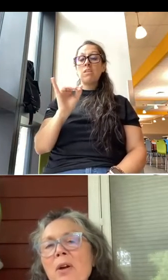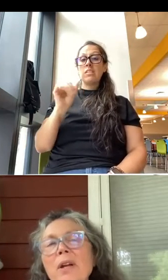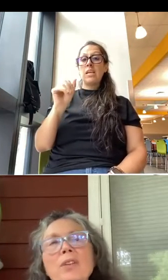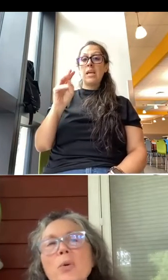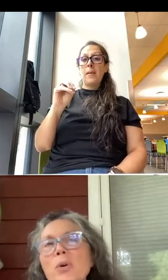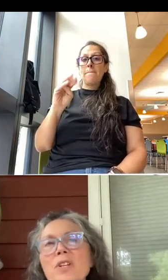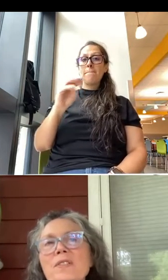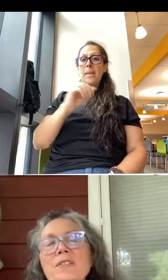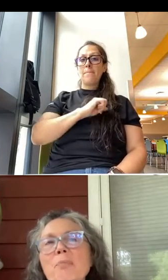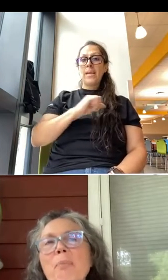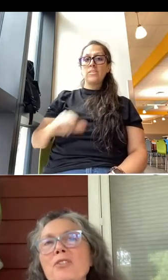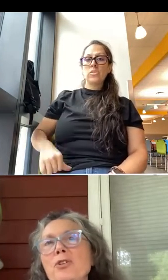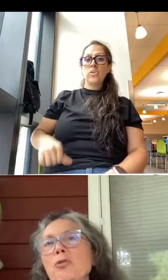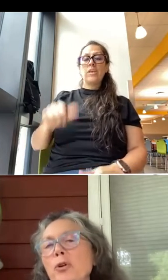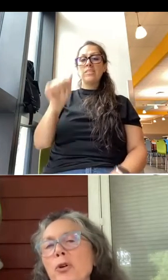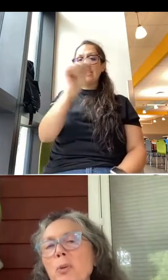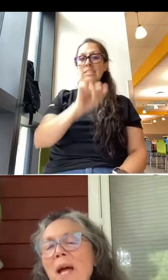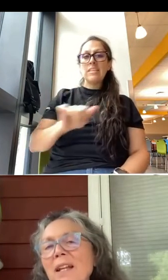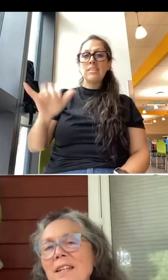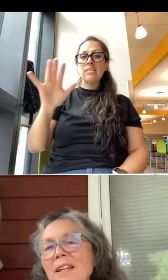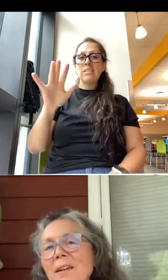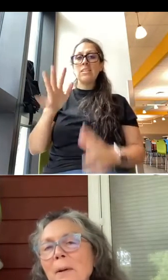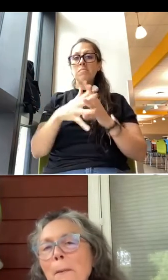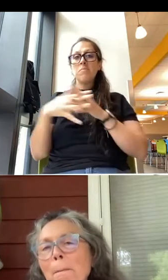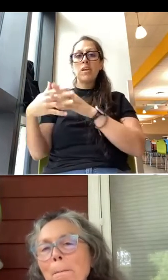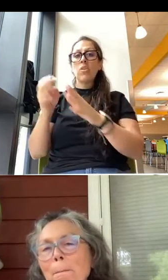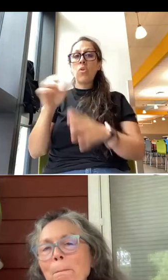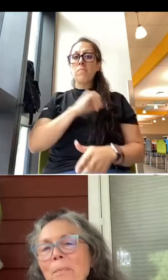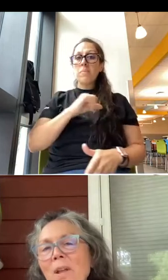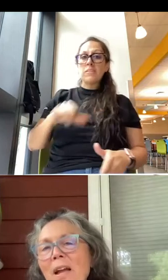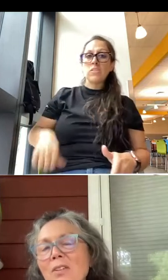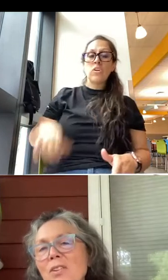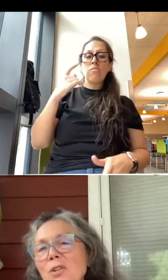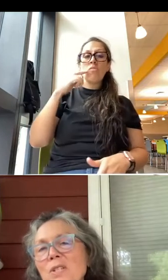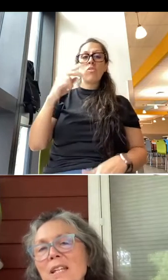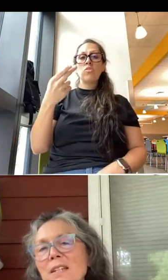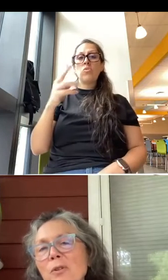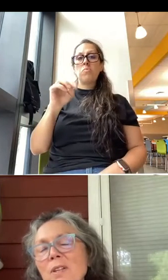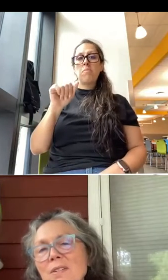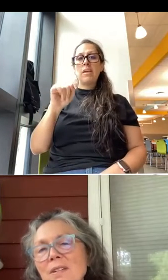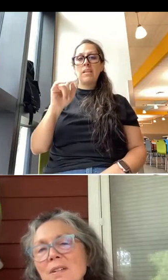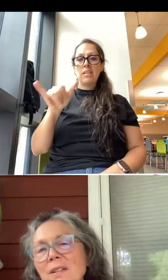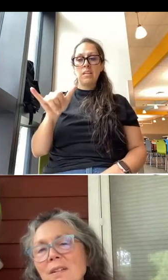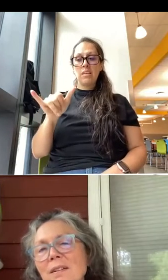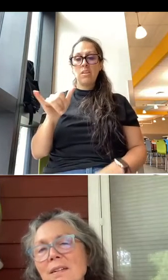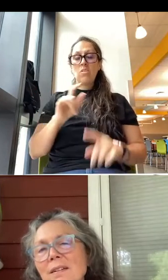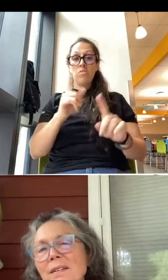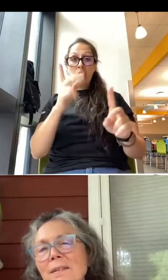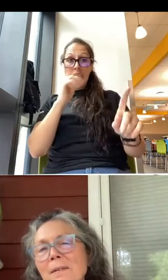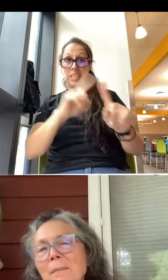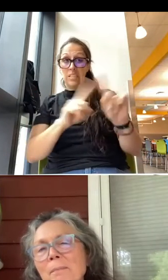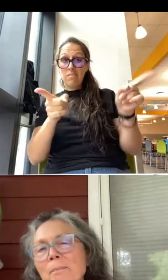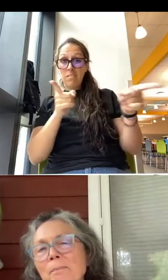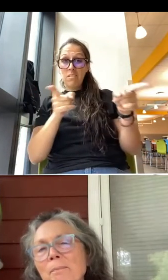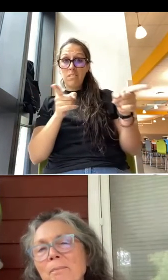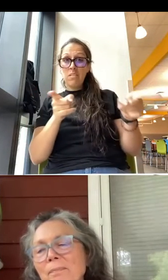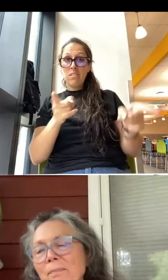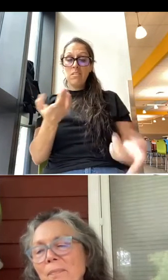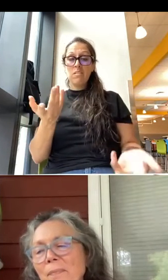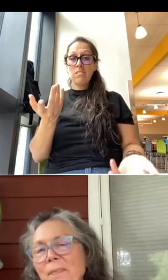Americans, or just as ambassador for humanity, and do you see a difference?